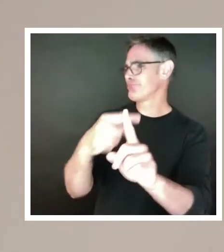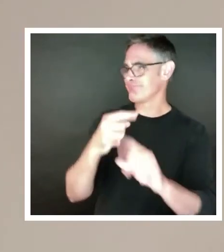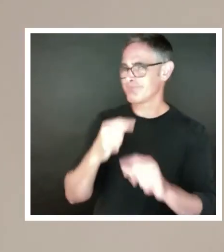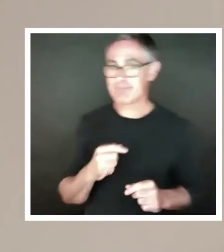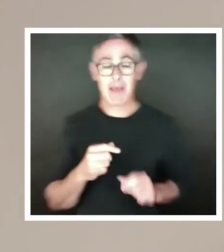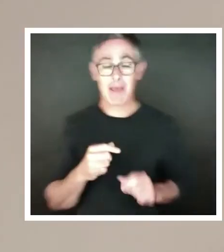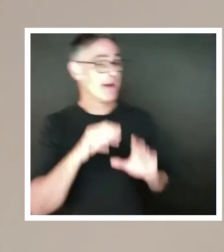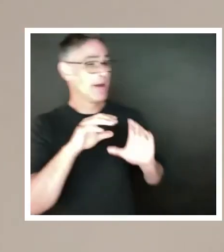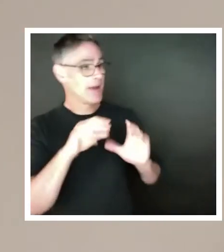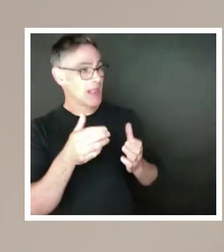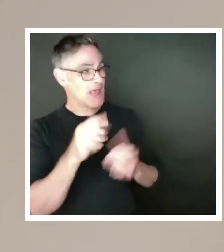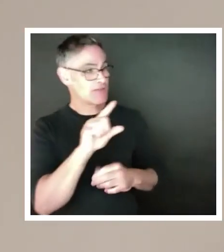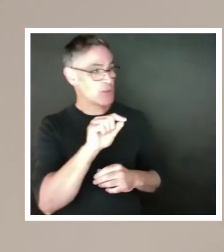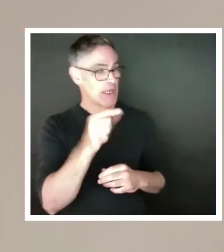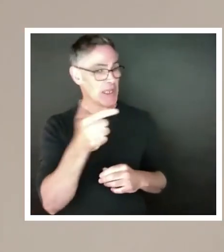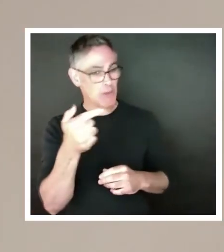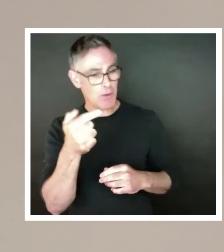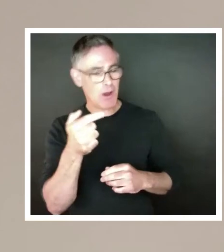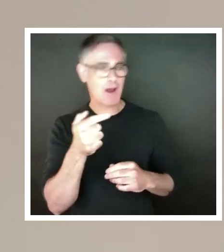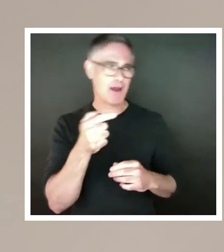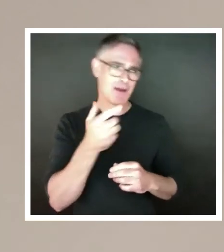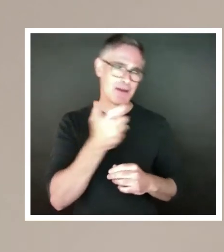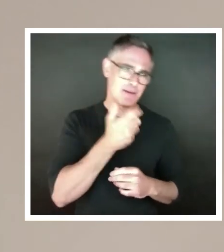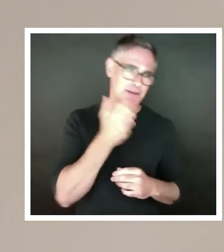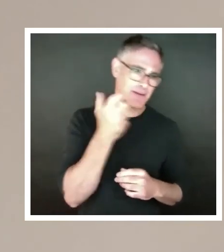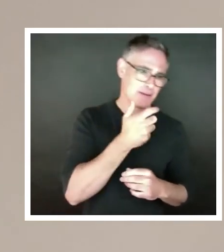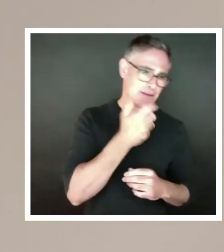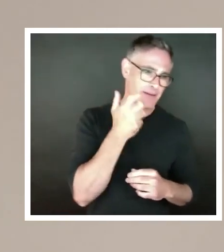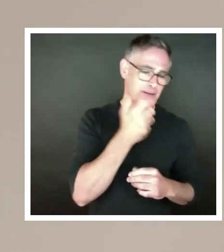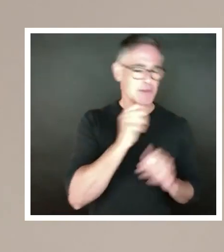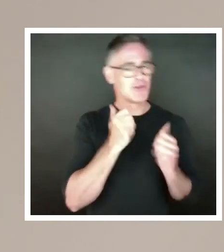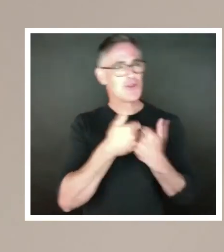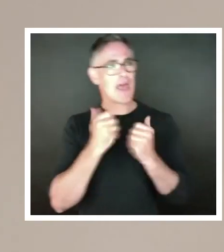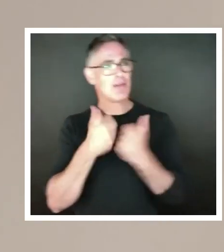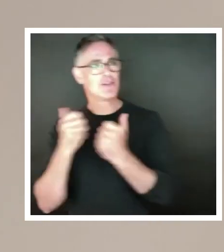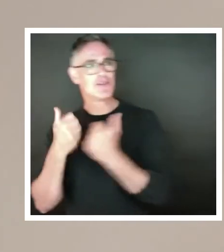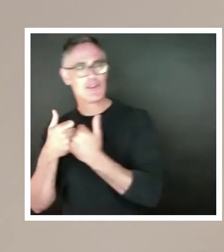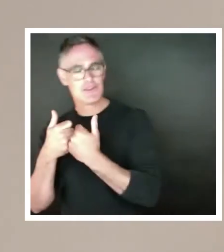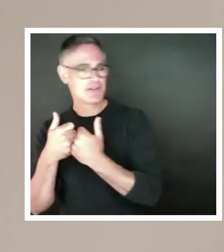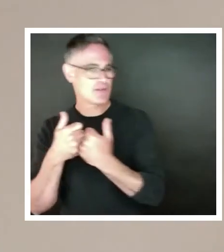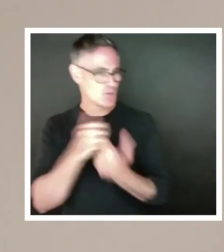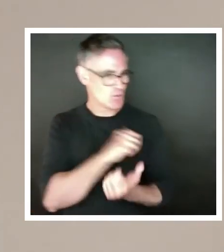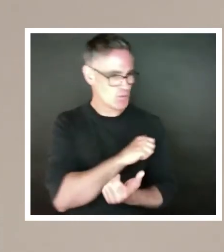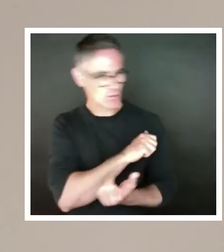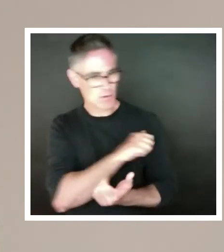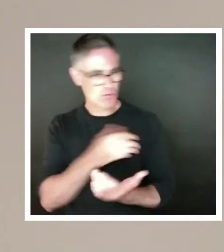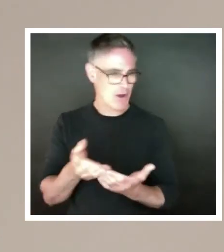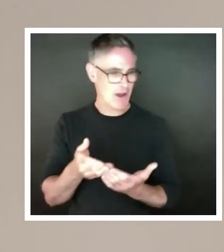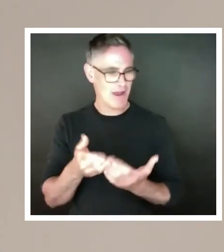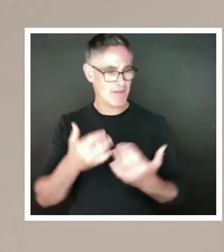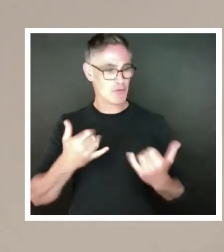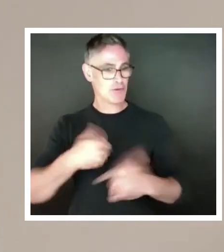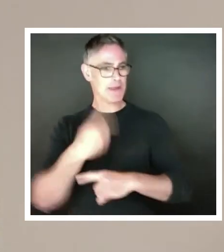you have been through some amazing challenges to get to this point, but you did it.